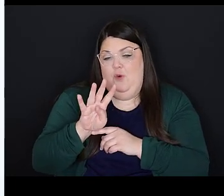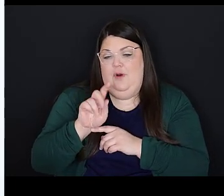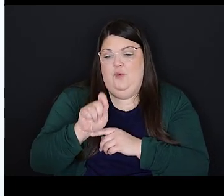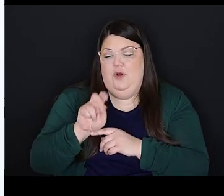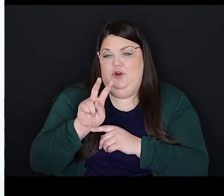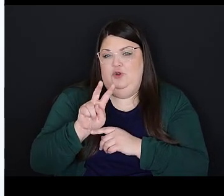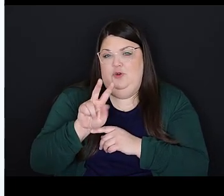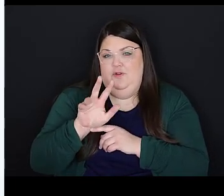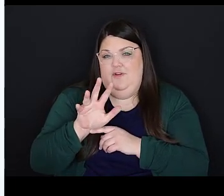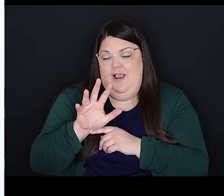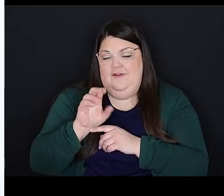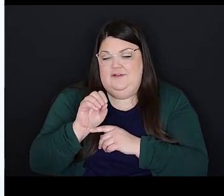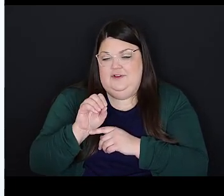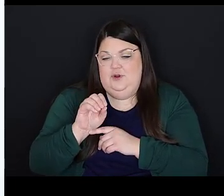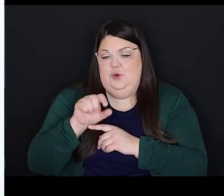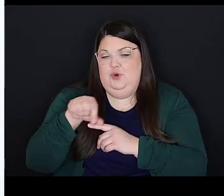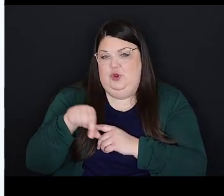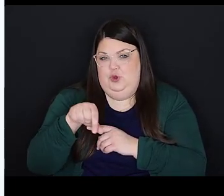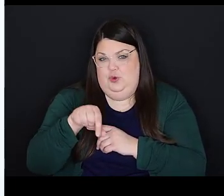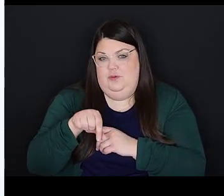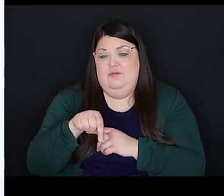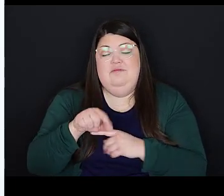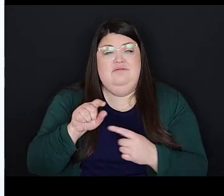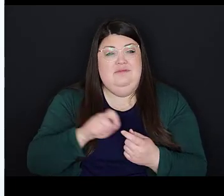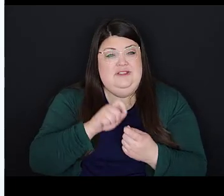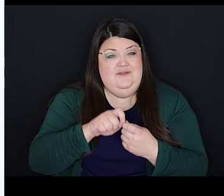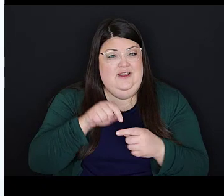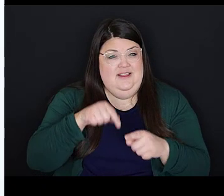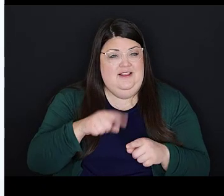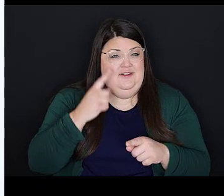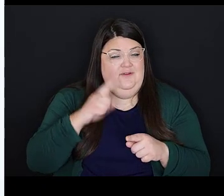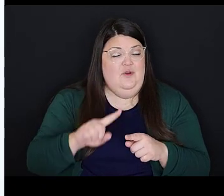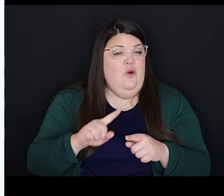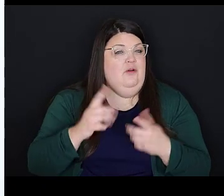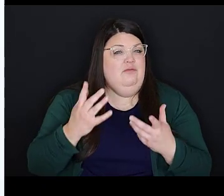Specifically, this webinar is designed to highlight pertinent information from the